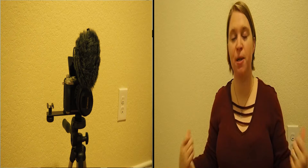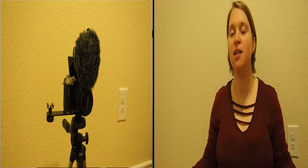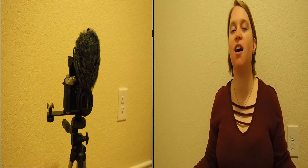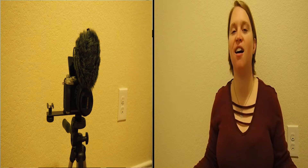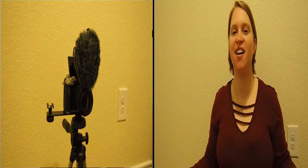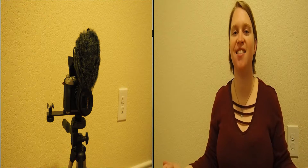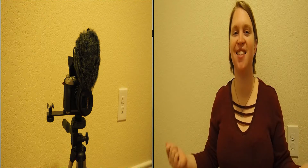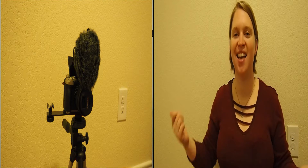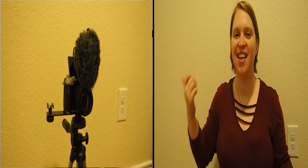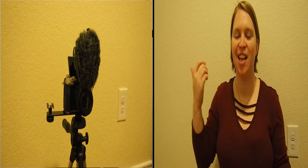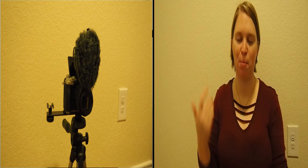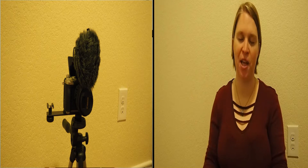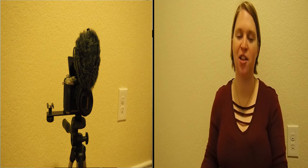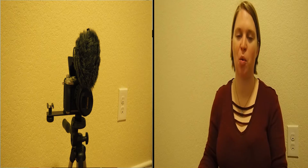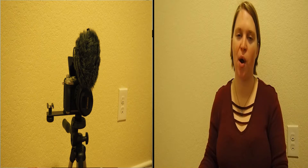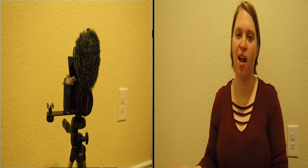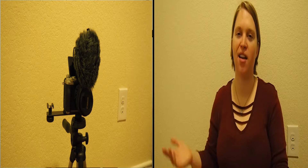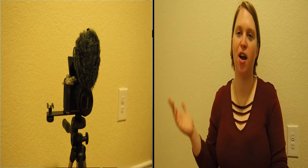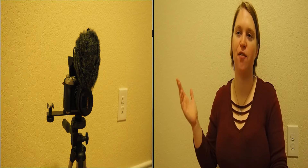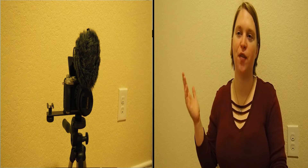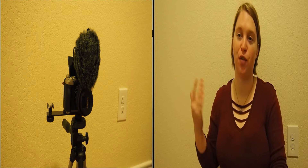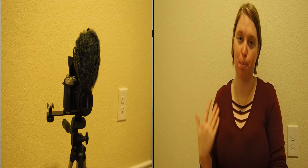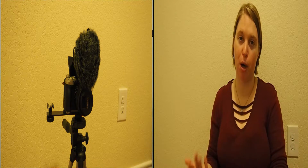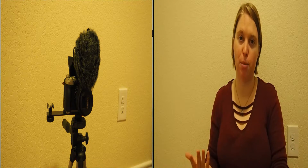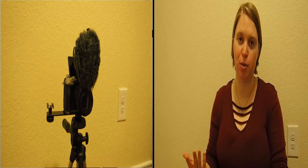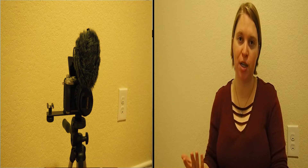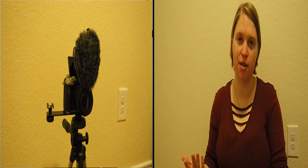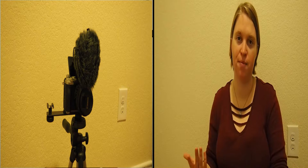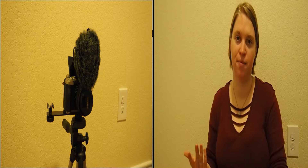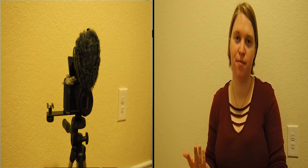because it'll be in the way of the flip up screen